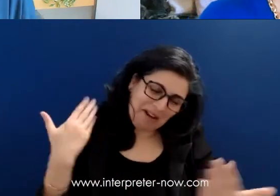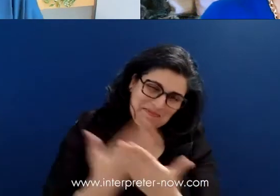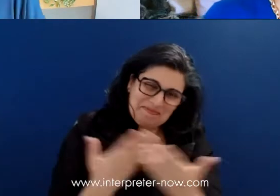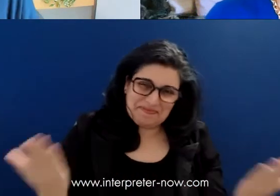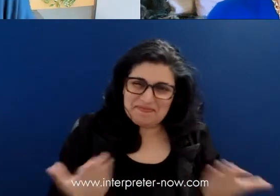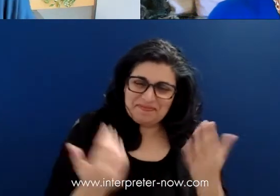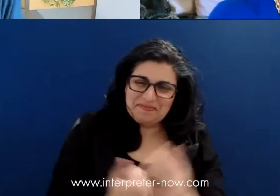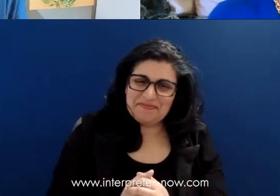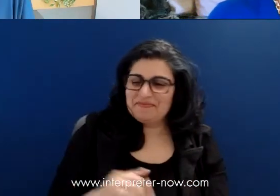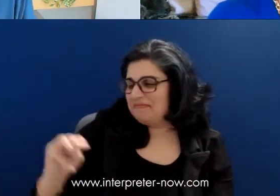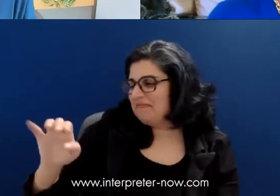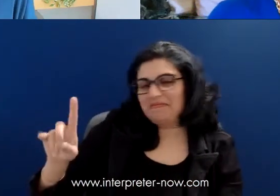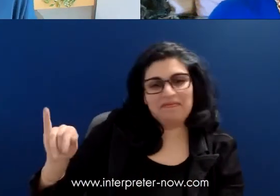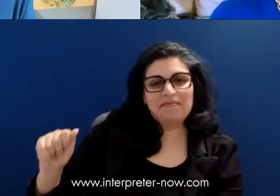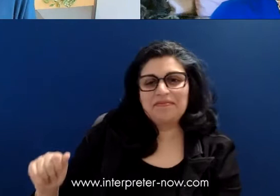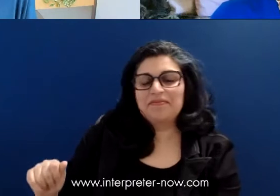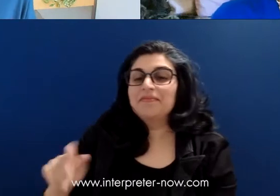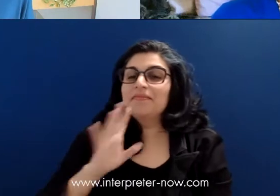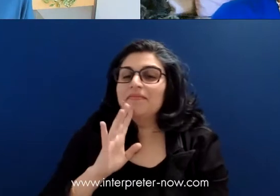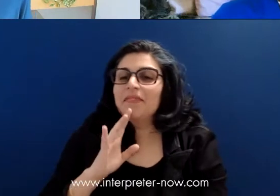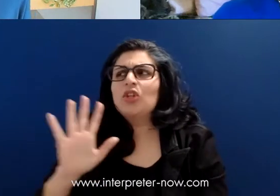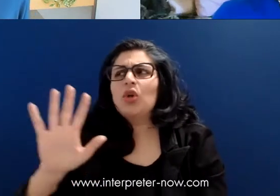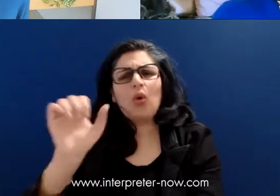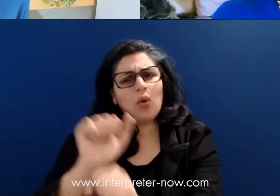So what is the work that you do now, what does that look like?